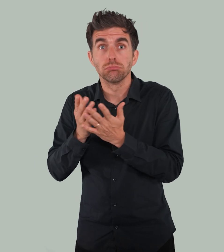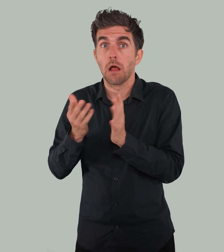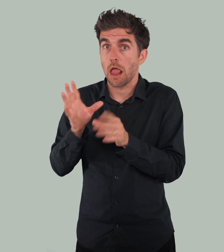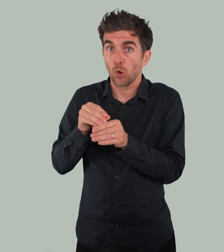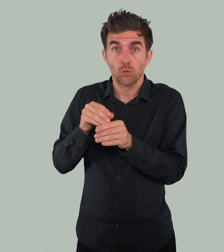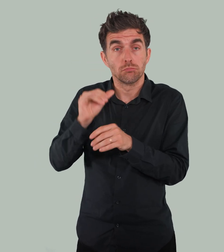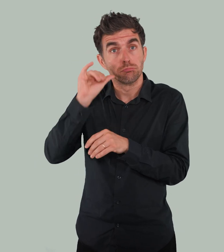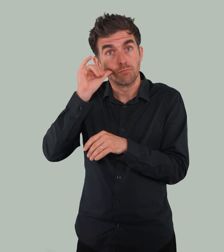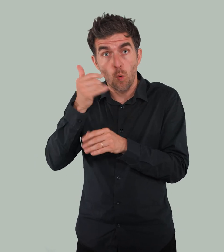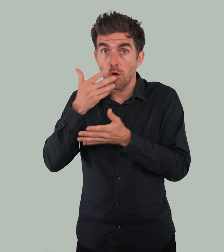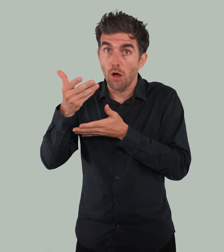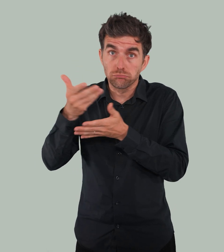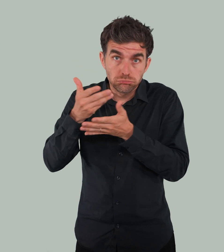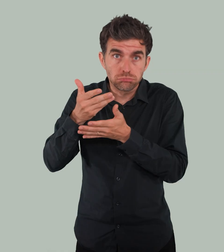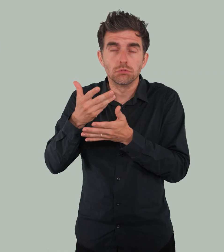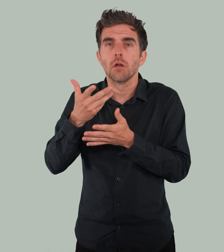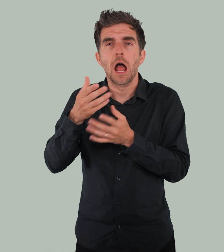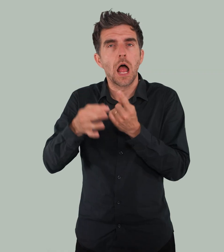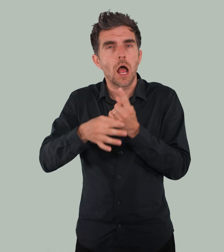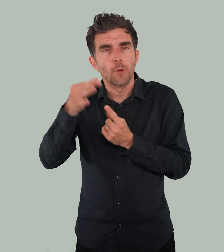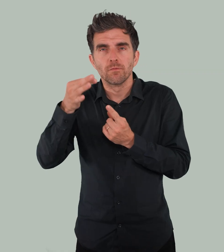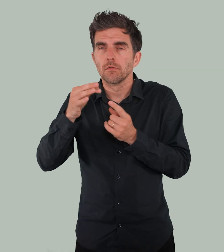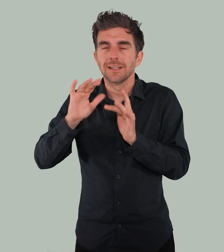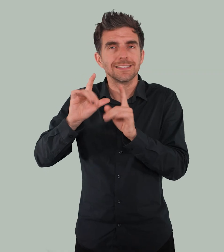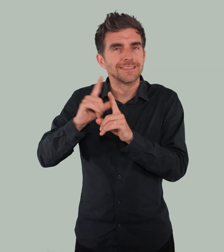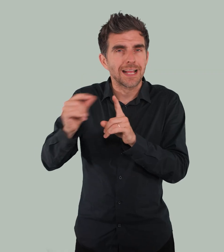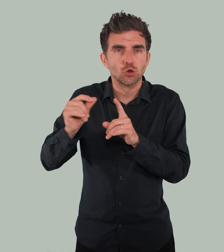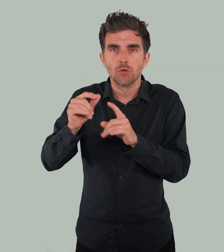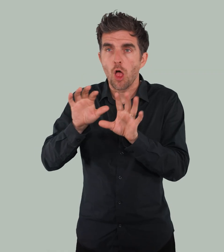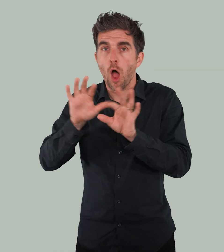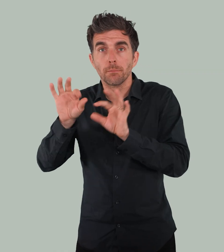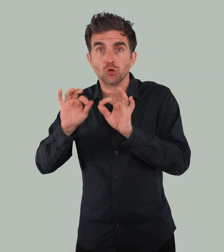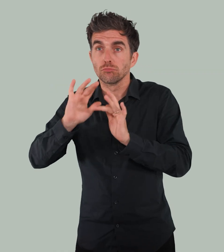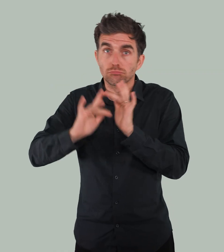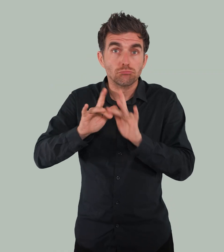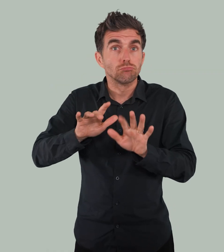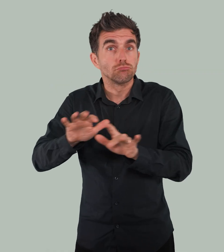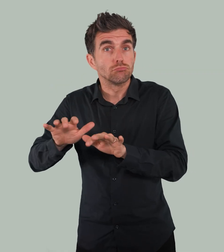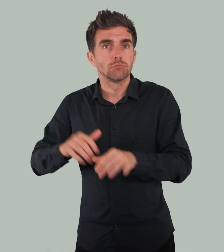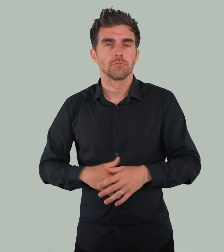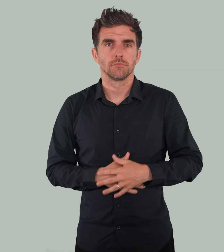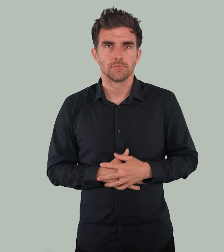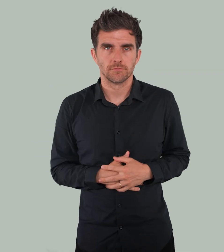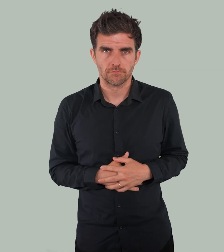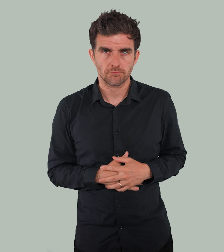including alternatives to telephone communication and improved digital options.